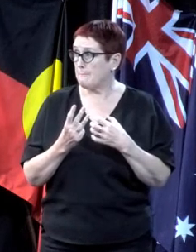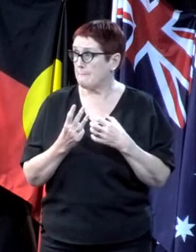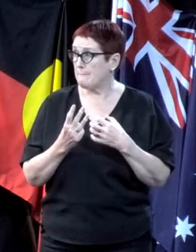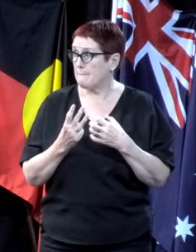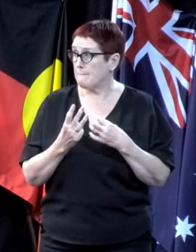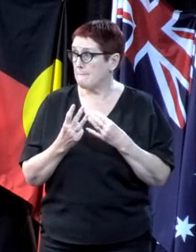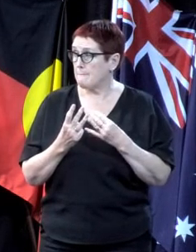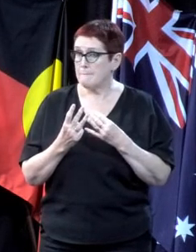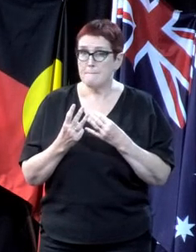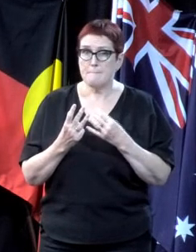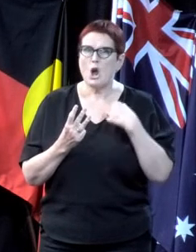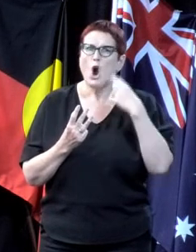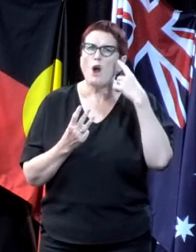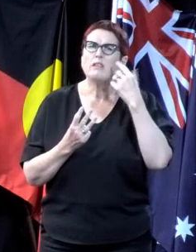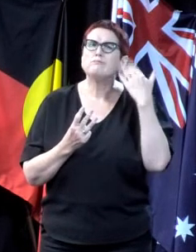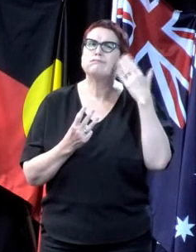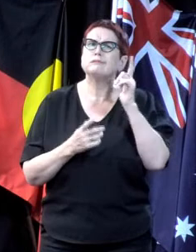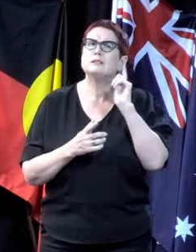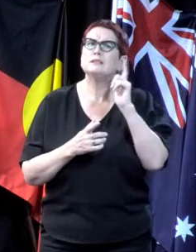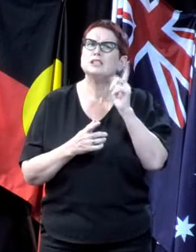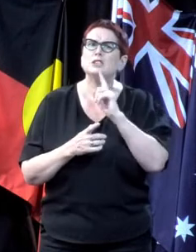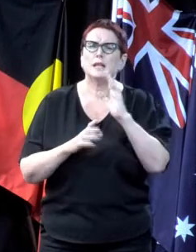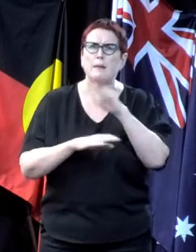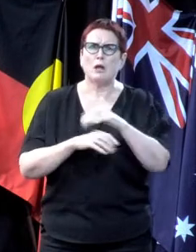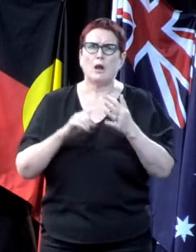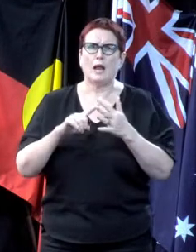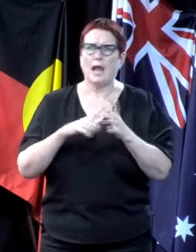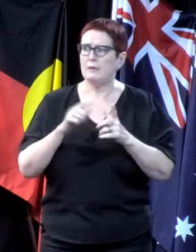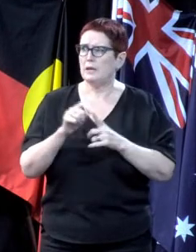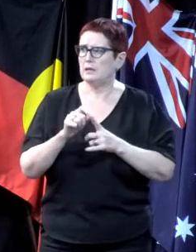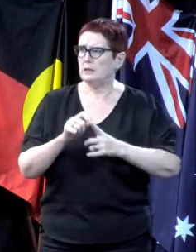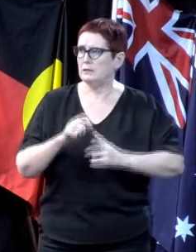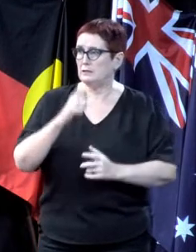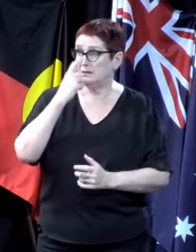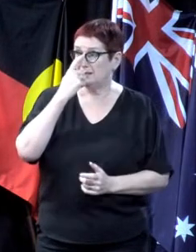around the scope of the EAP and is – yes. Can I – sorry, just speak into the microphone. Sorry.